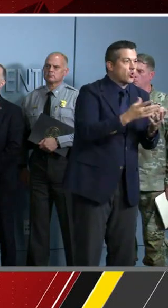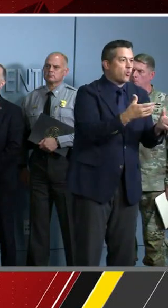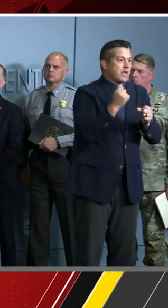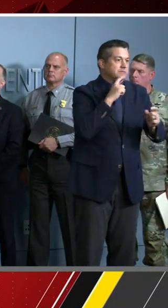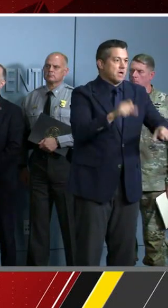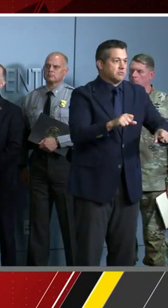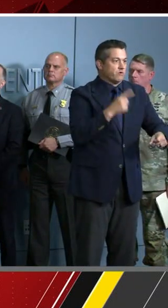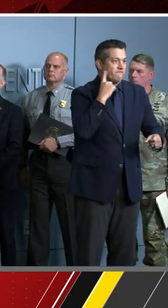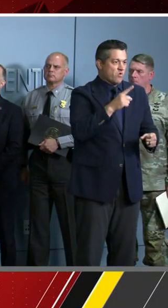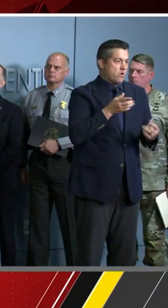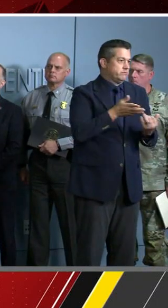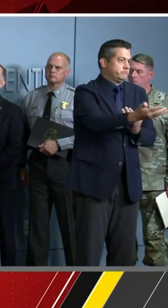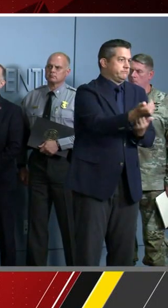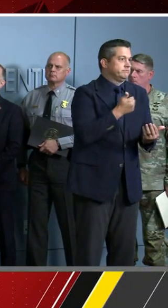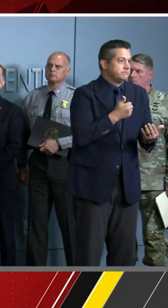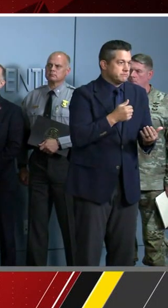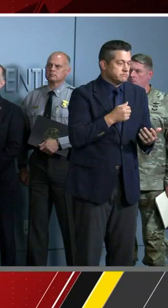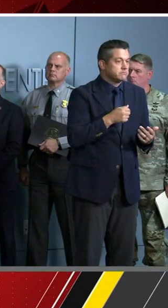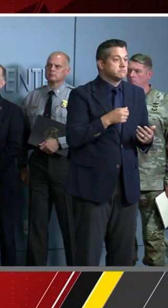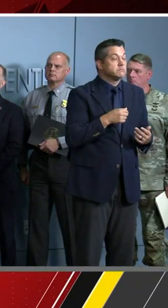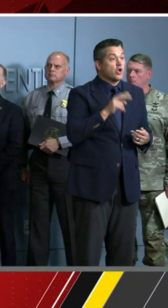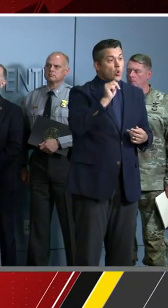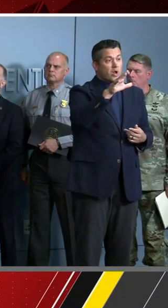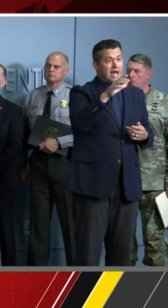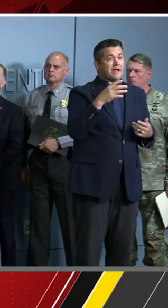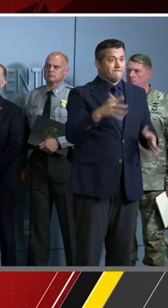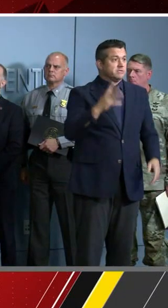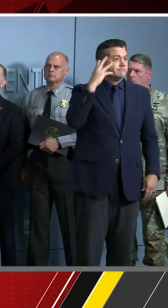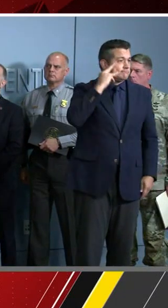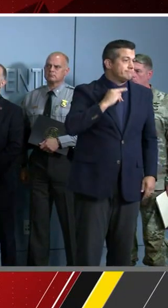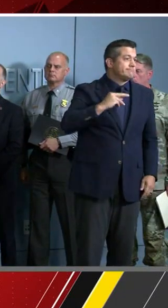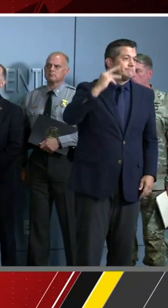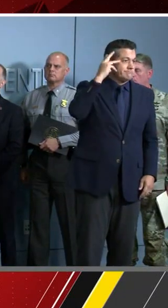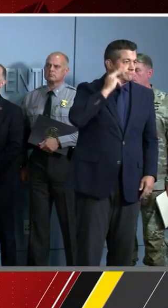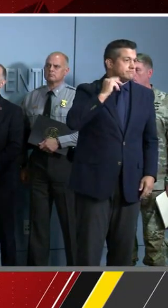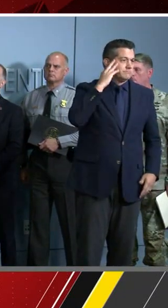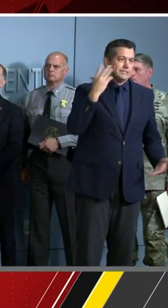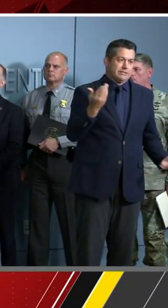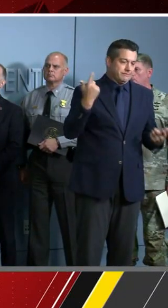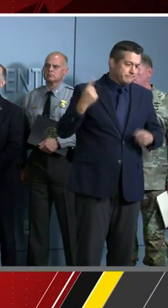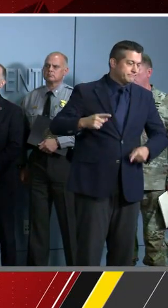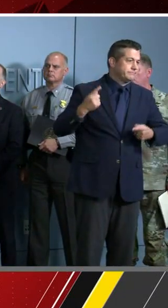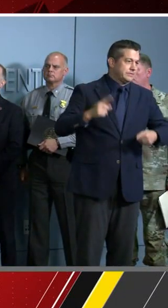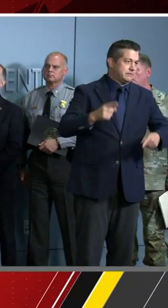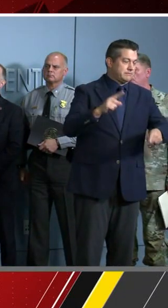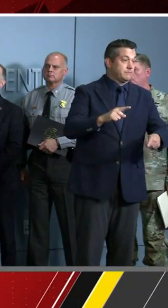think North Carolina's